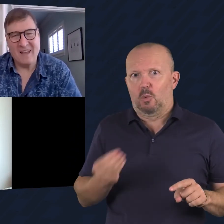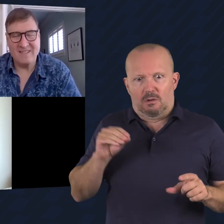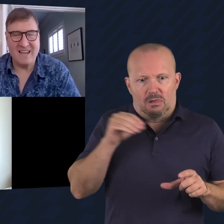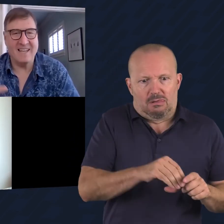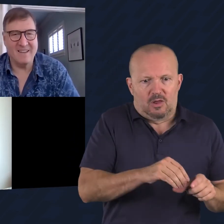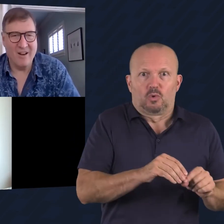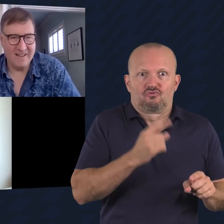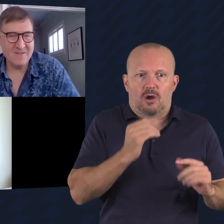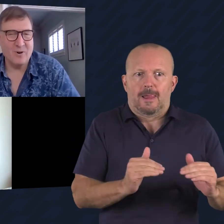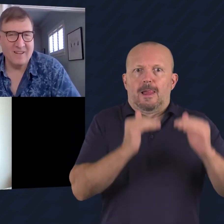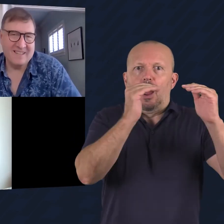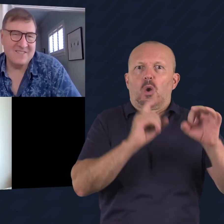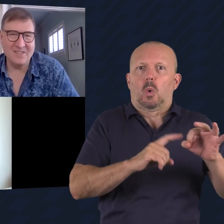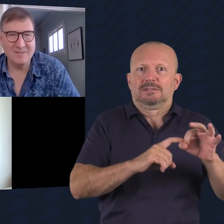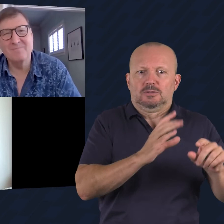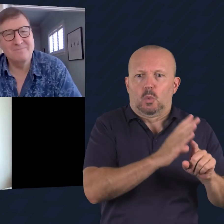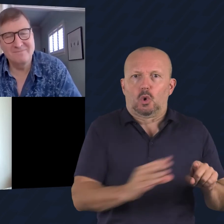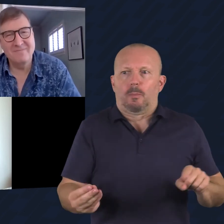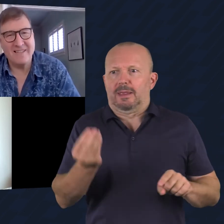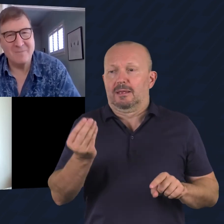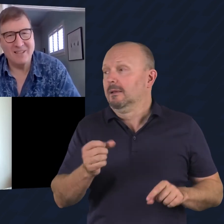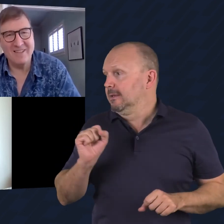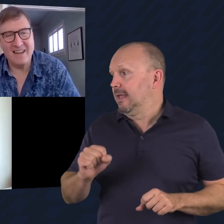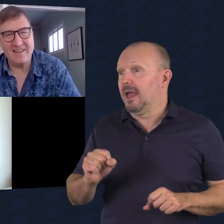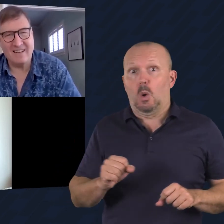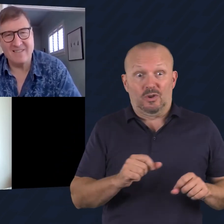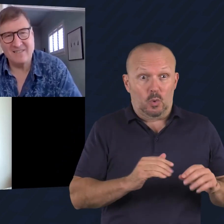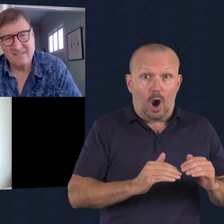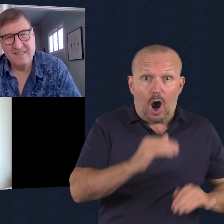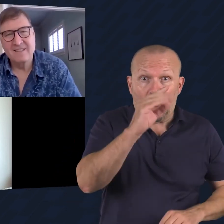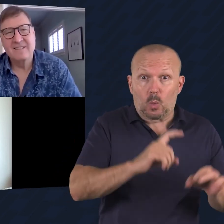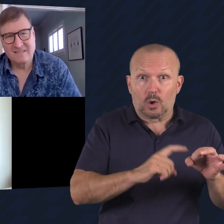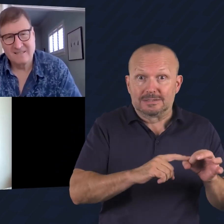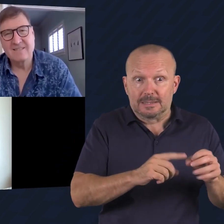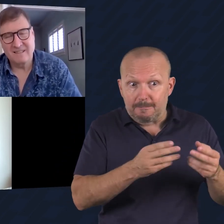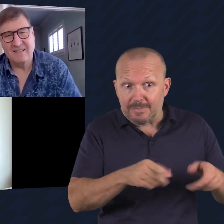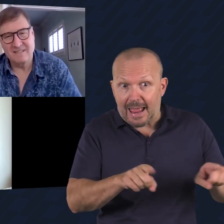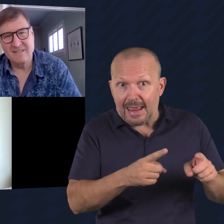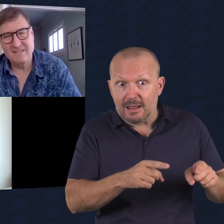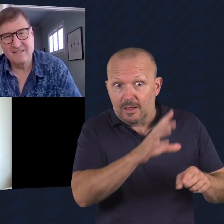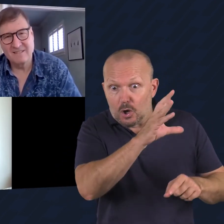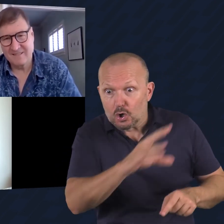And taking the highest quality digital facsimile you can, I guess. That's right, and which then, in effect, becomes